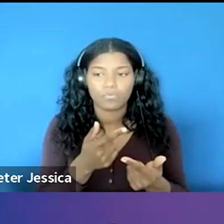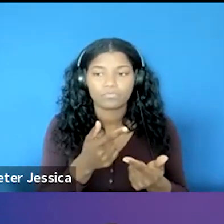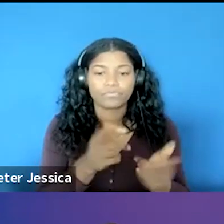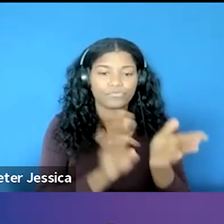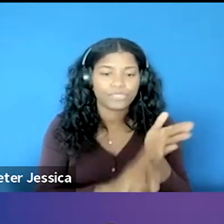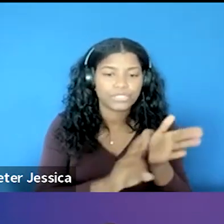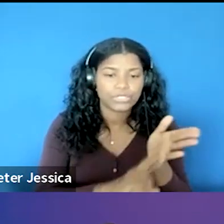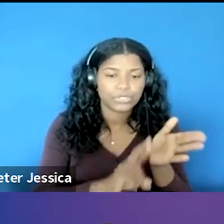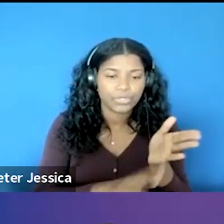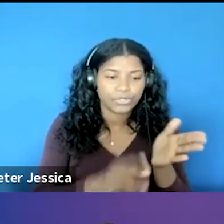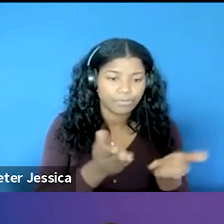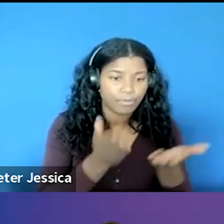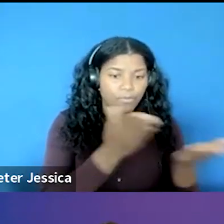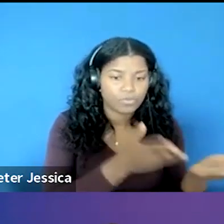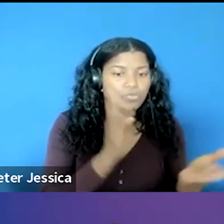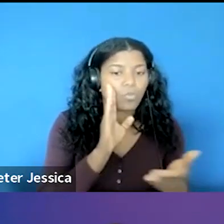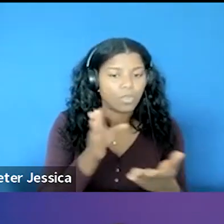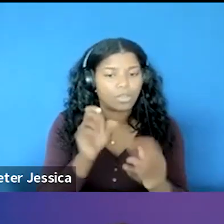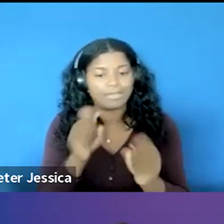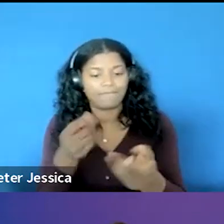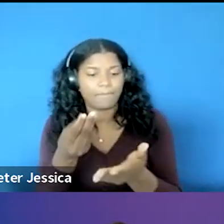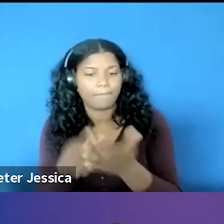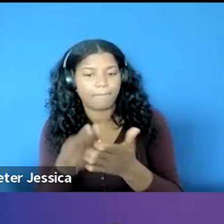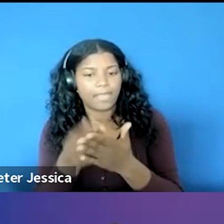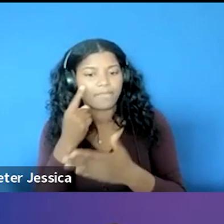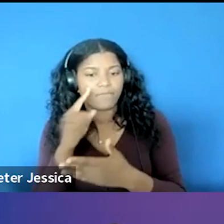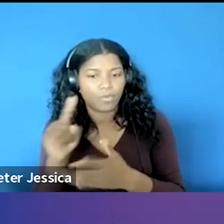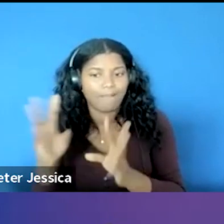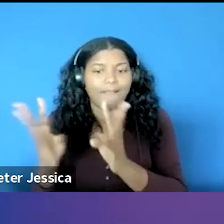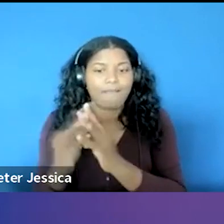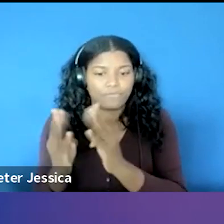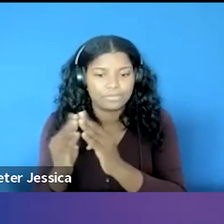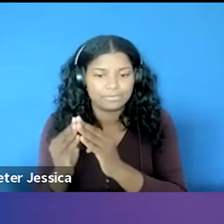So you might be able to attract interests because of the scientific area